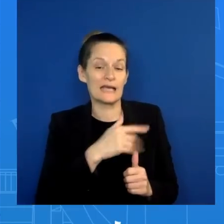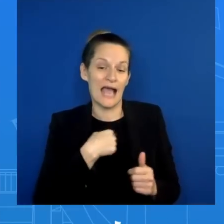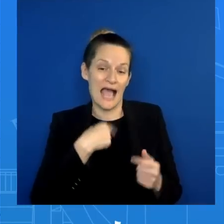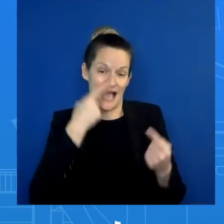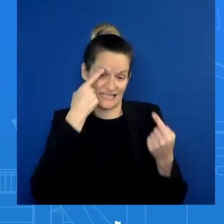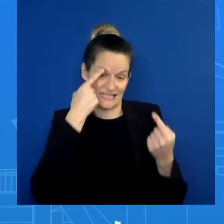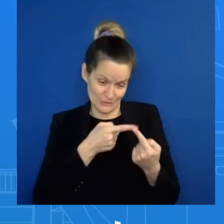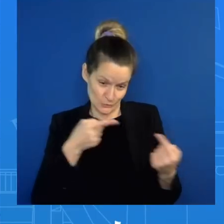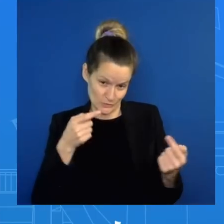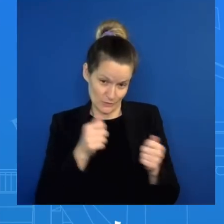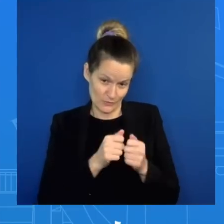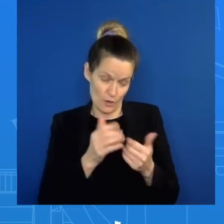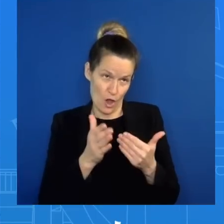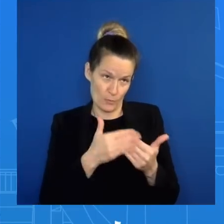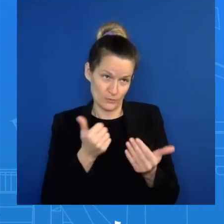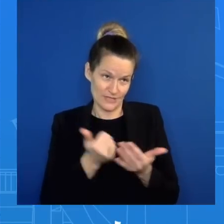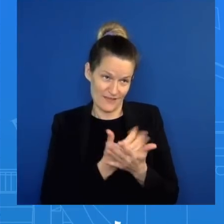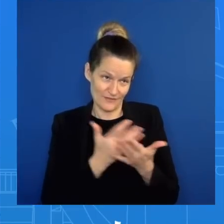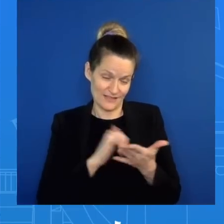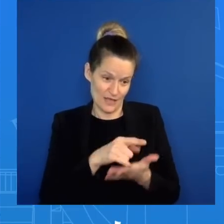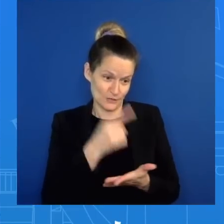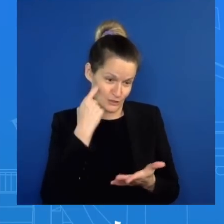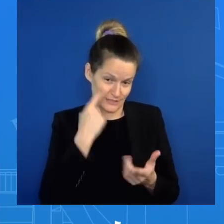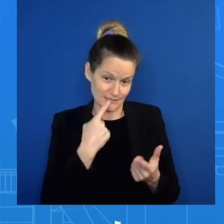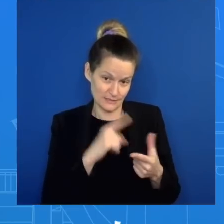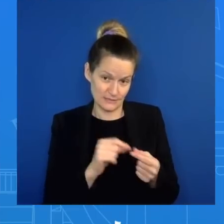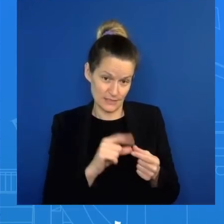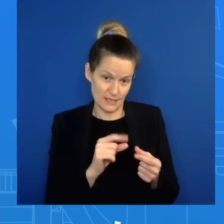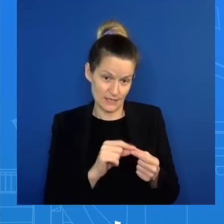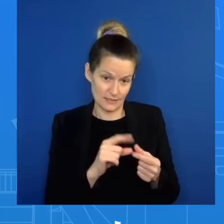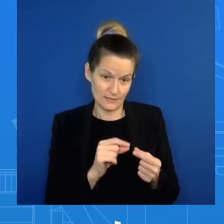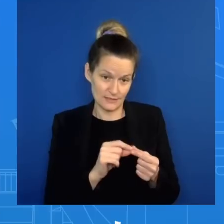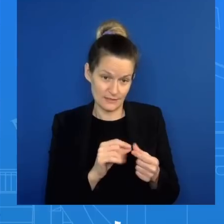you know, who are saying that they're not happy with this. Right. Who are criticizing this.